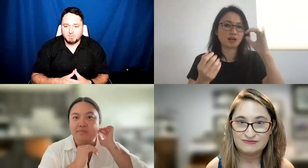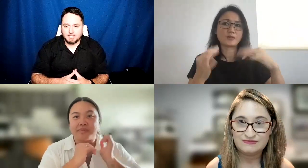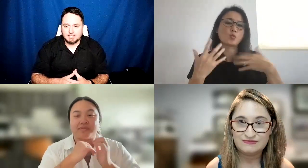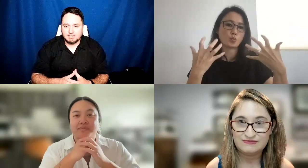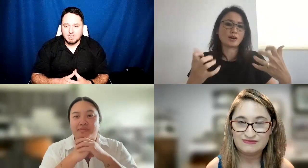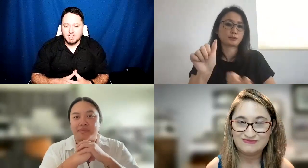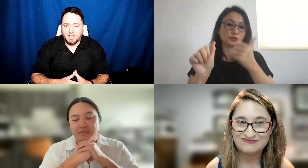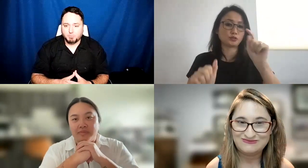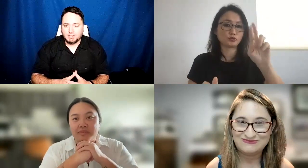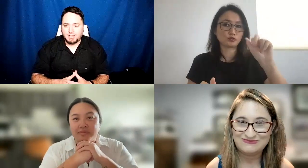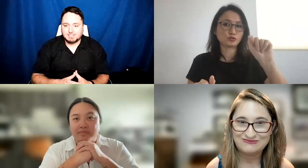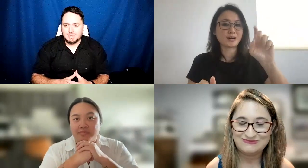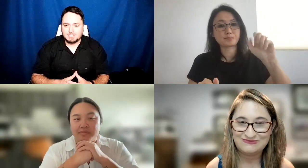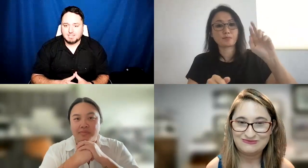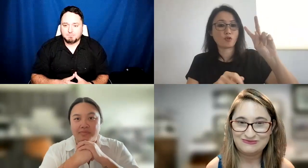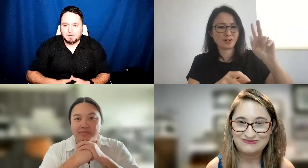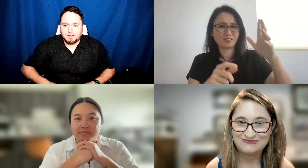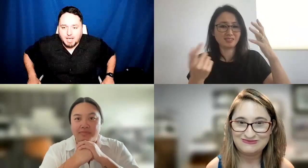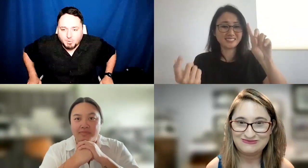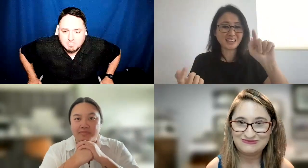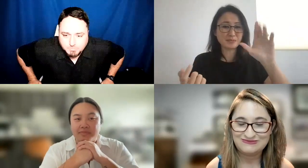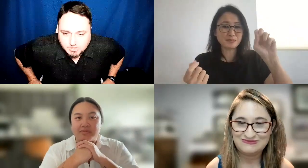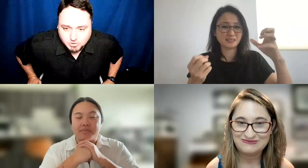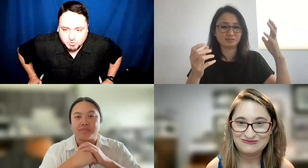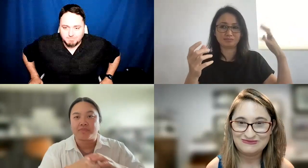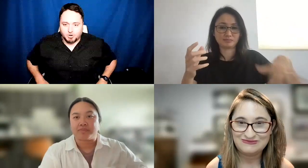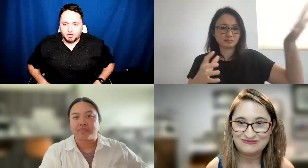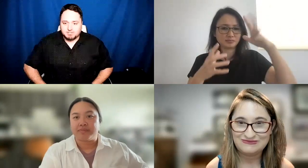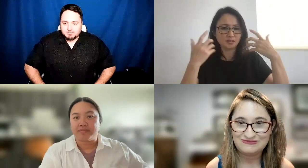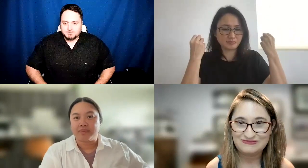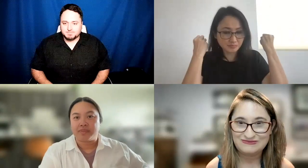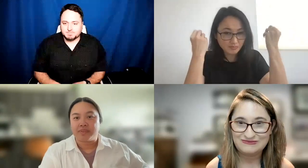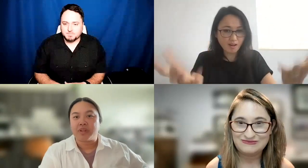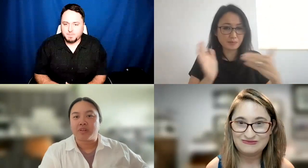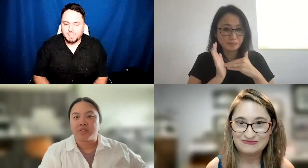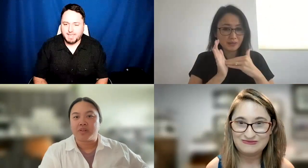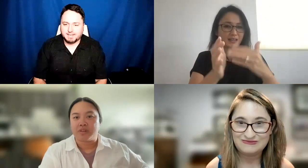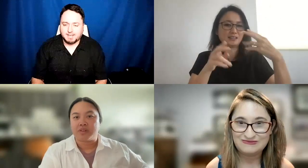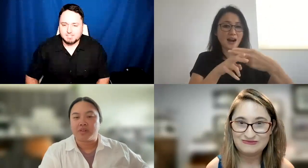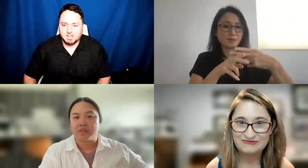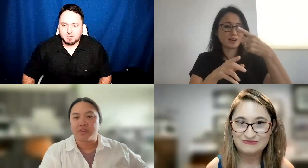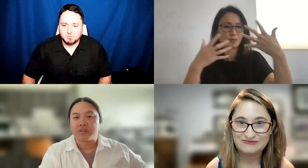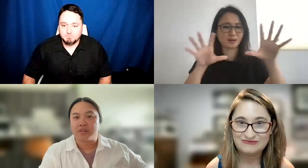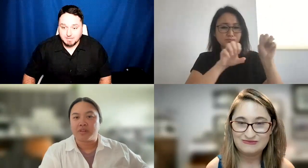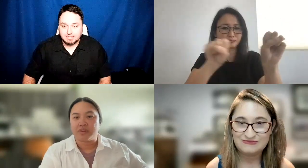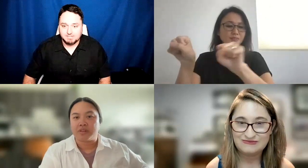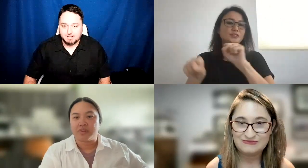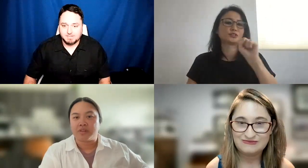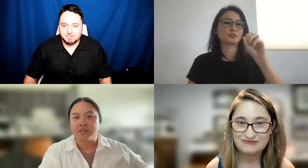because I realized that I wanted to pursue a trademark, and I saw that there were millions of names out there